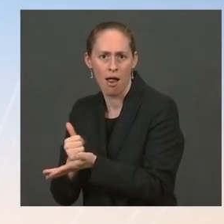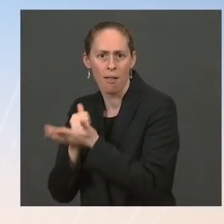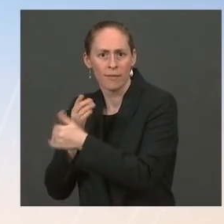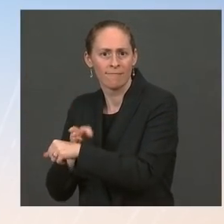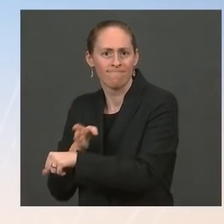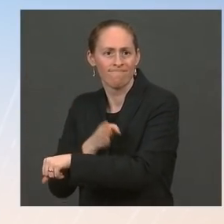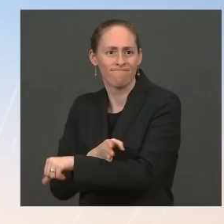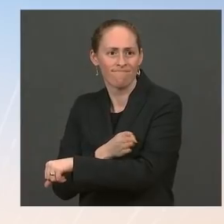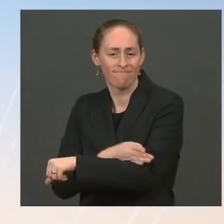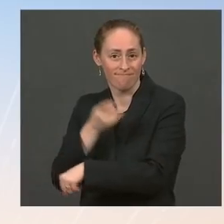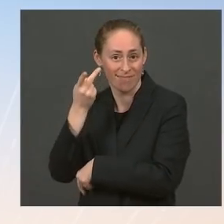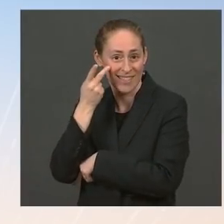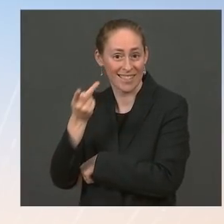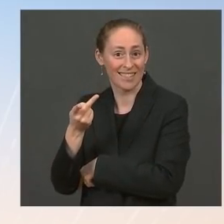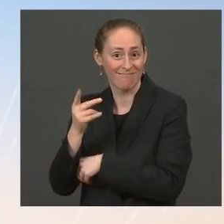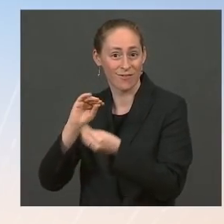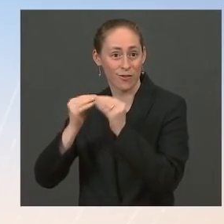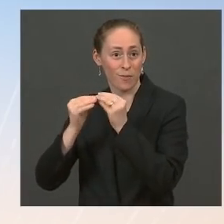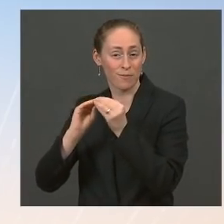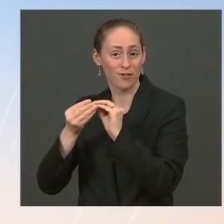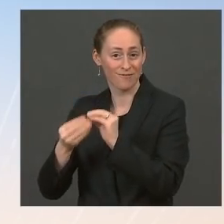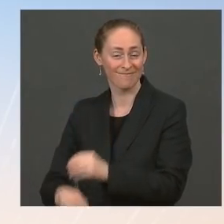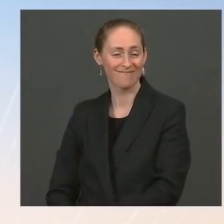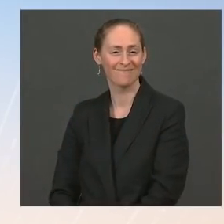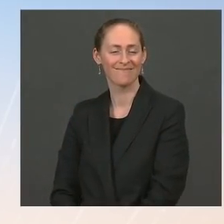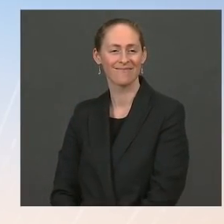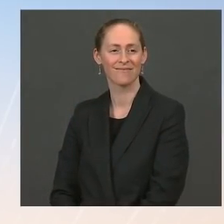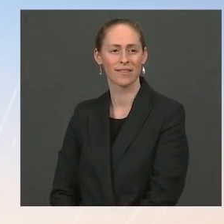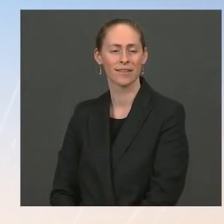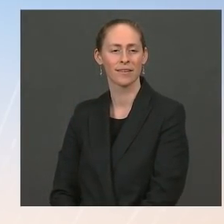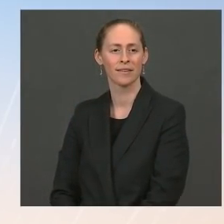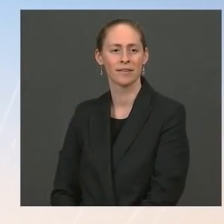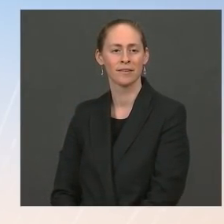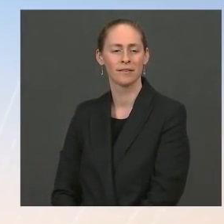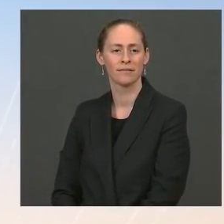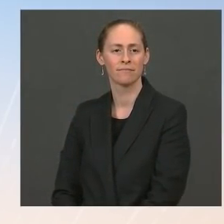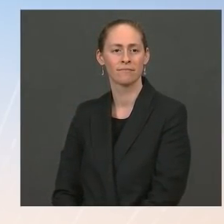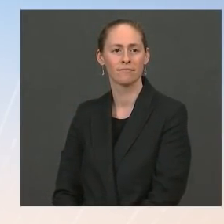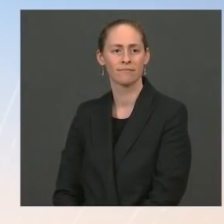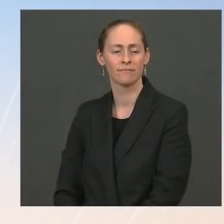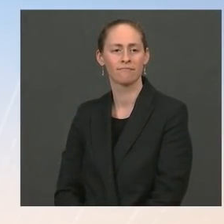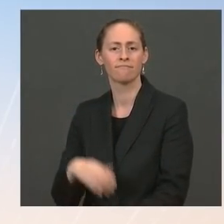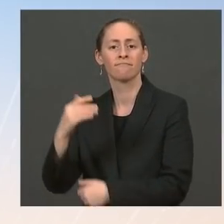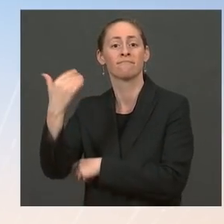were held for some time. We've made progress on that: a 32 percent increase [decrease]